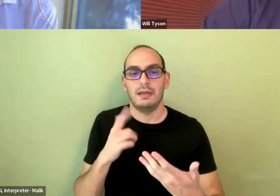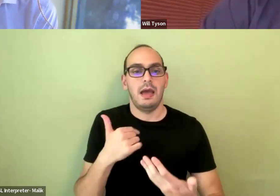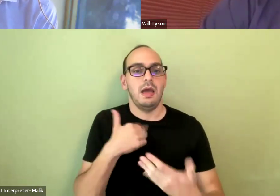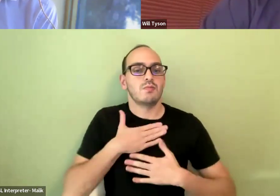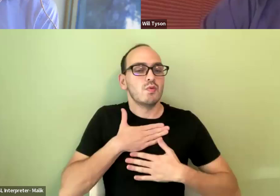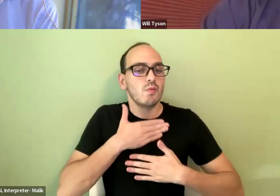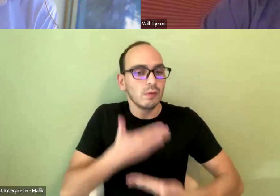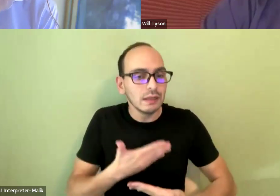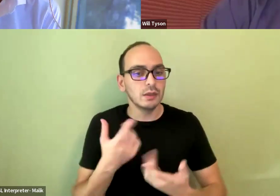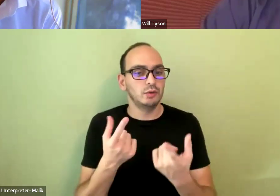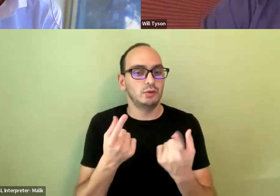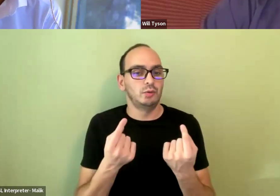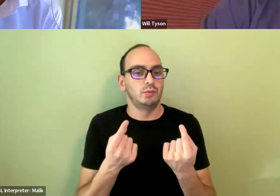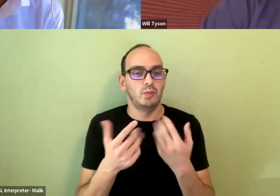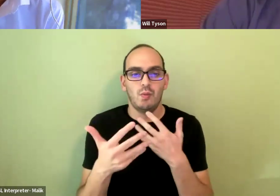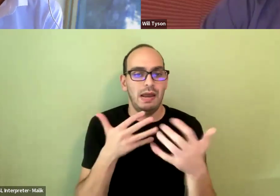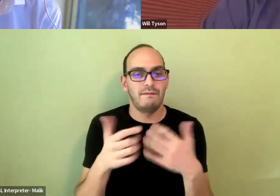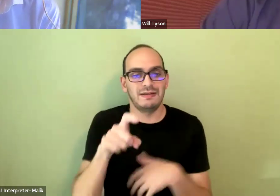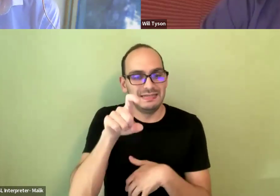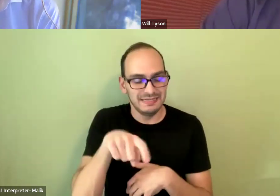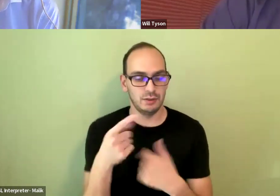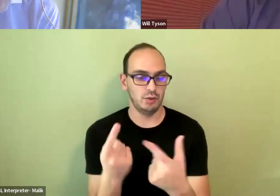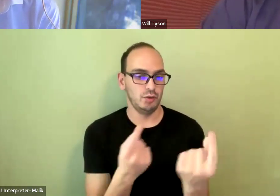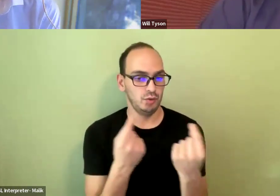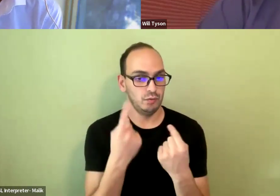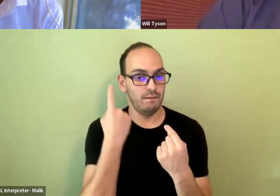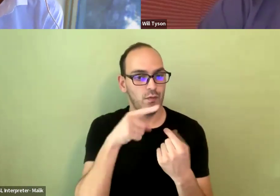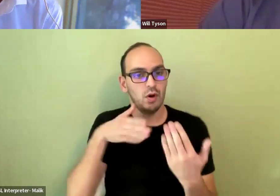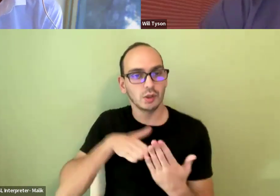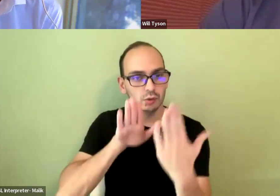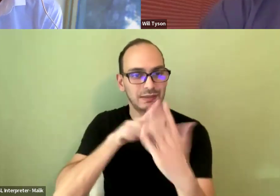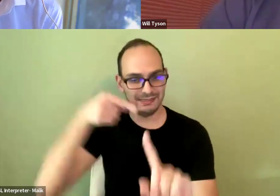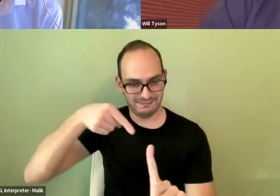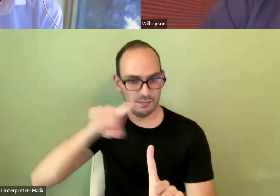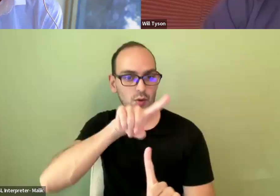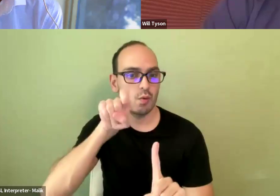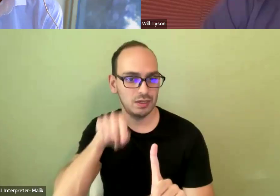to do whatever needs to be done to address the question at hand.